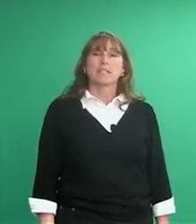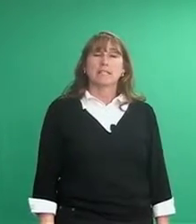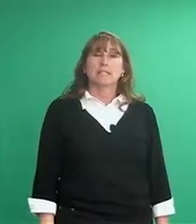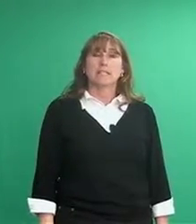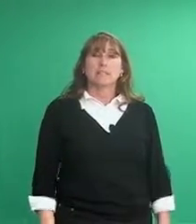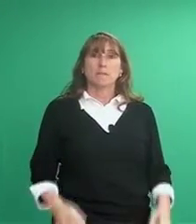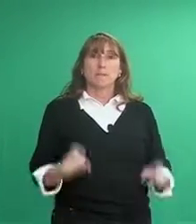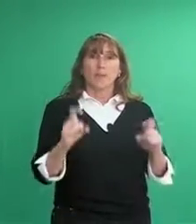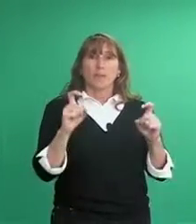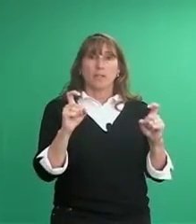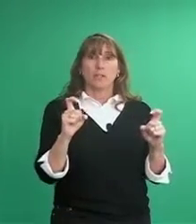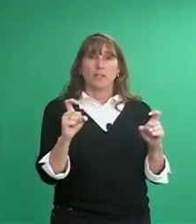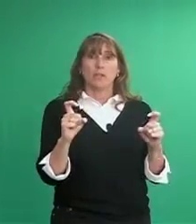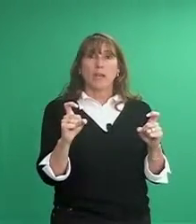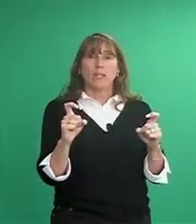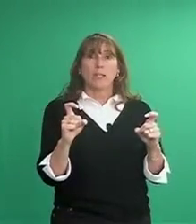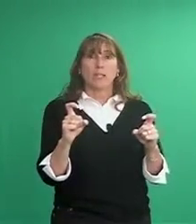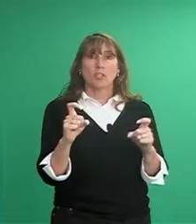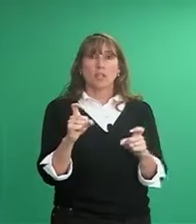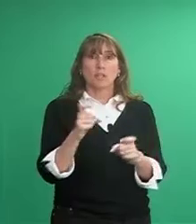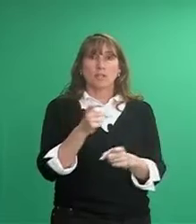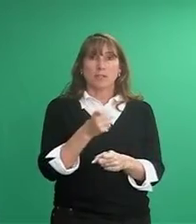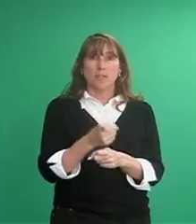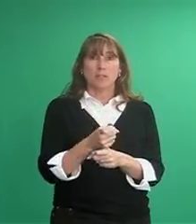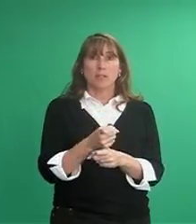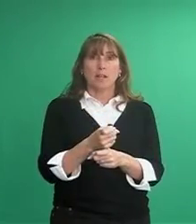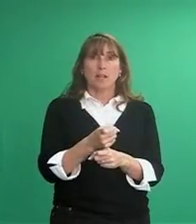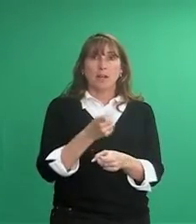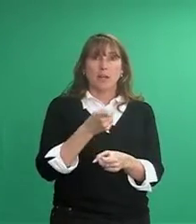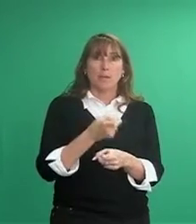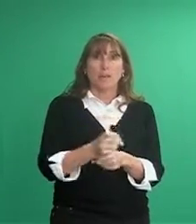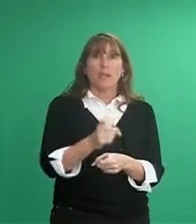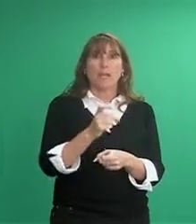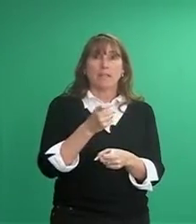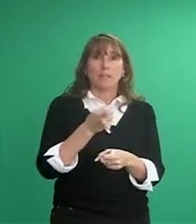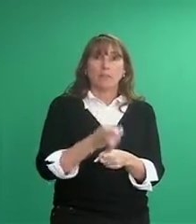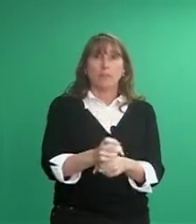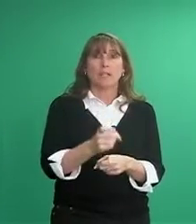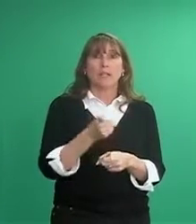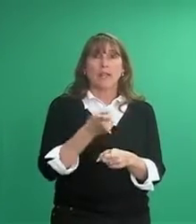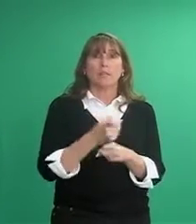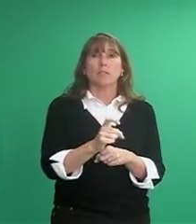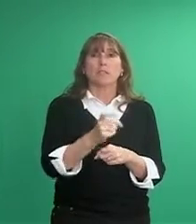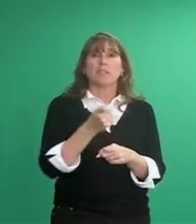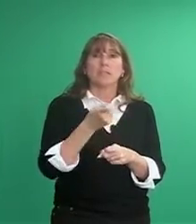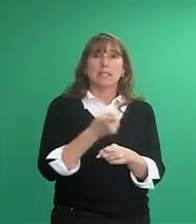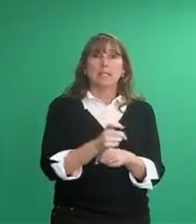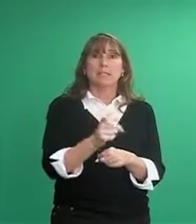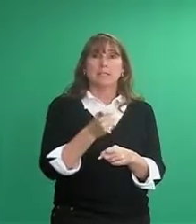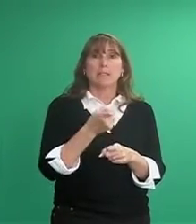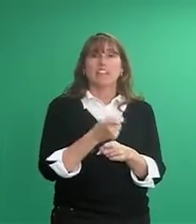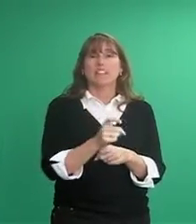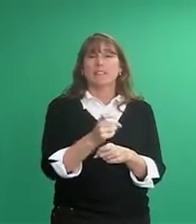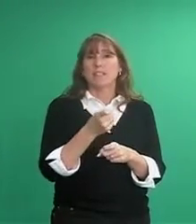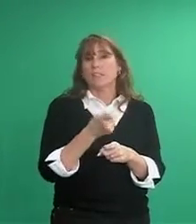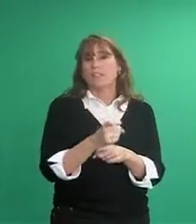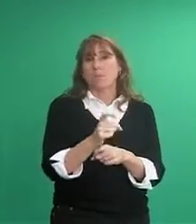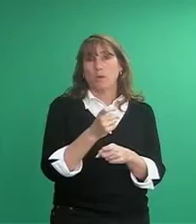tease you have the two X handshape, dominant on top and then you bring it out tease, to tease someone